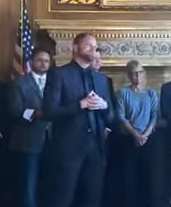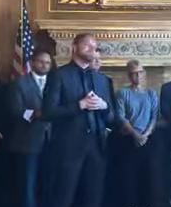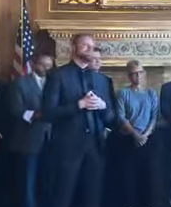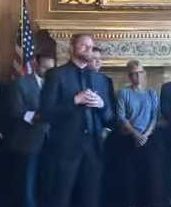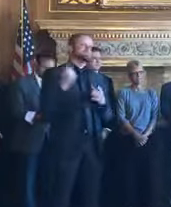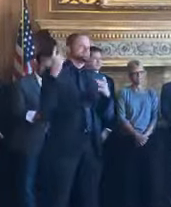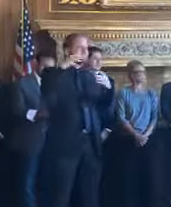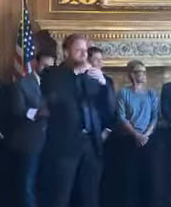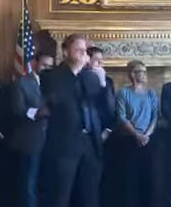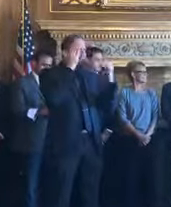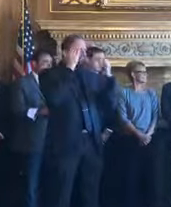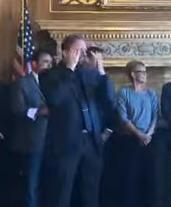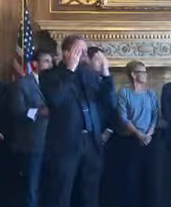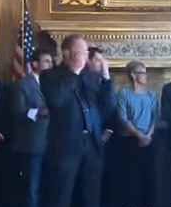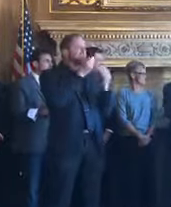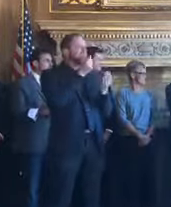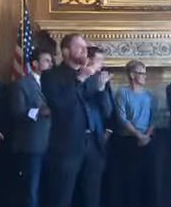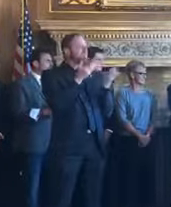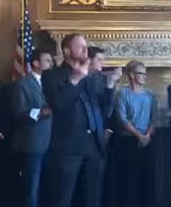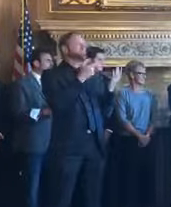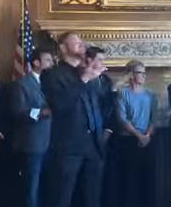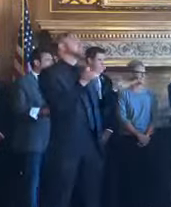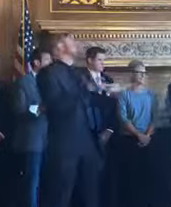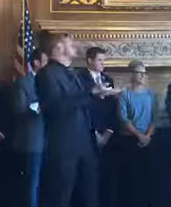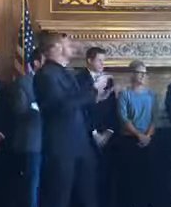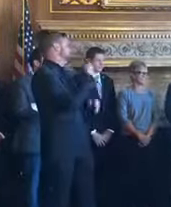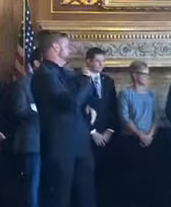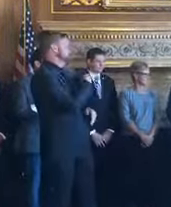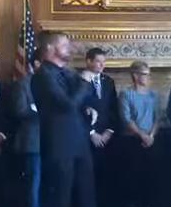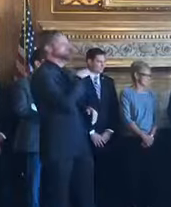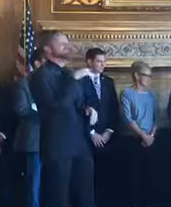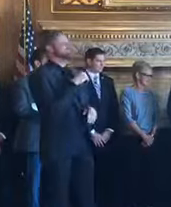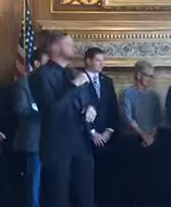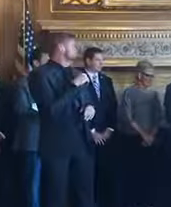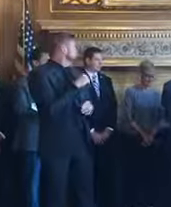I really want to thank Representative Skowronski for his work. Thank you, Representative.